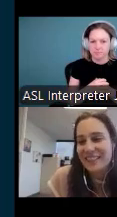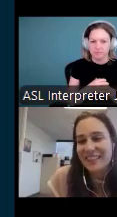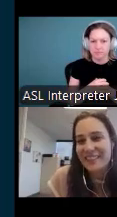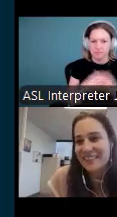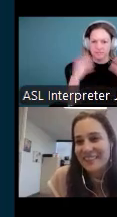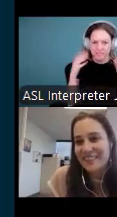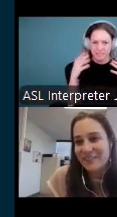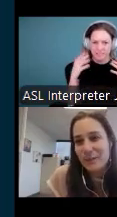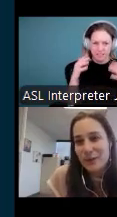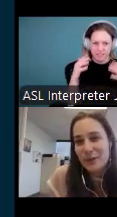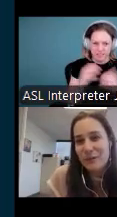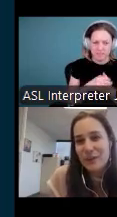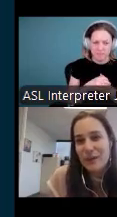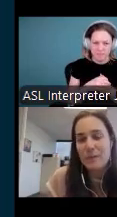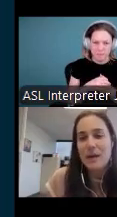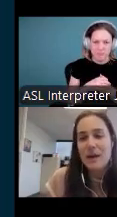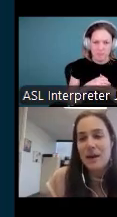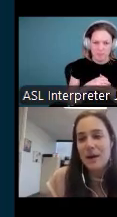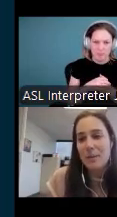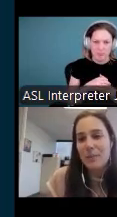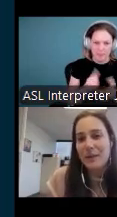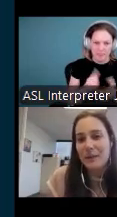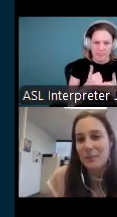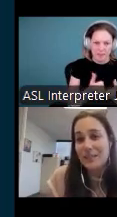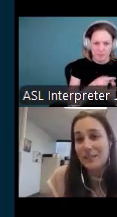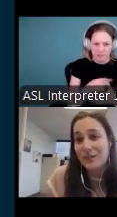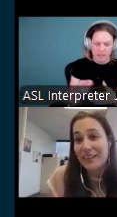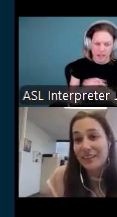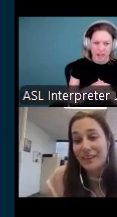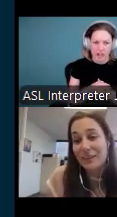think it's rewarding for them, but can be dysregulated for